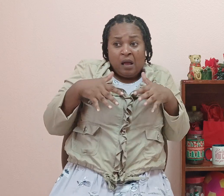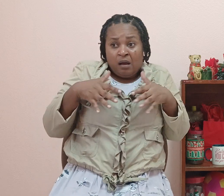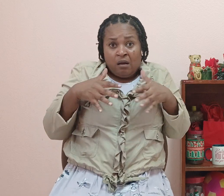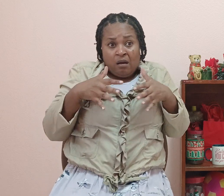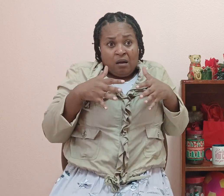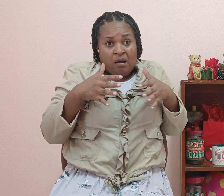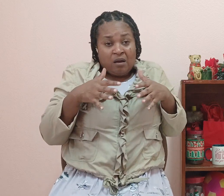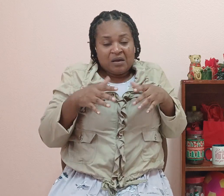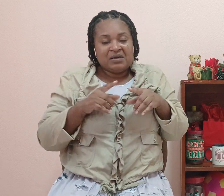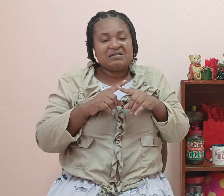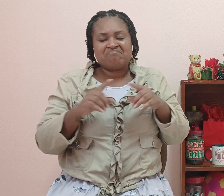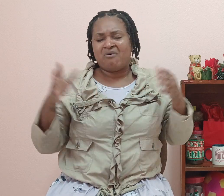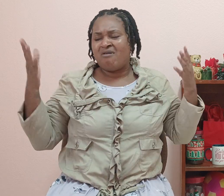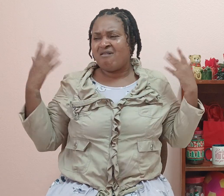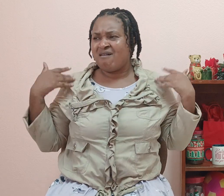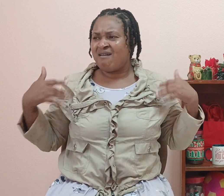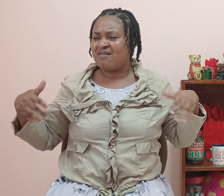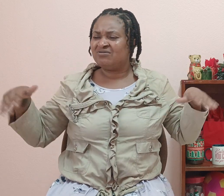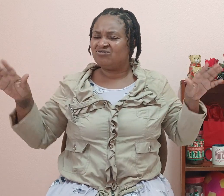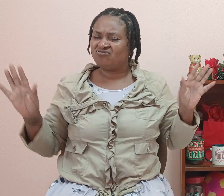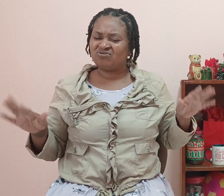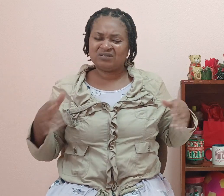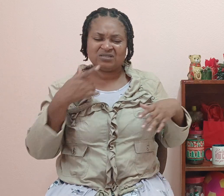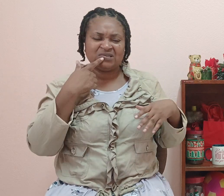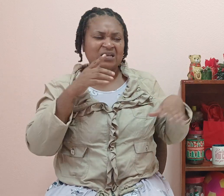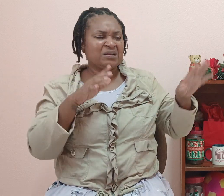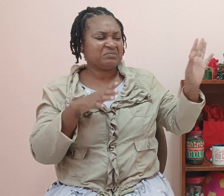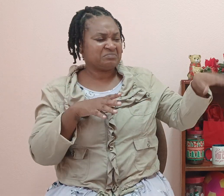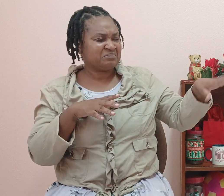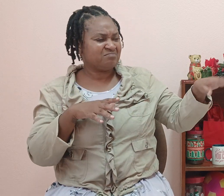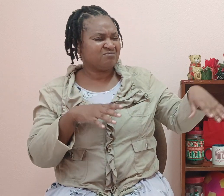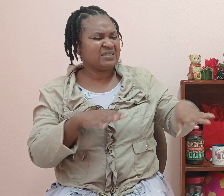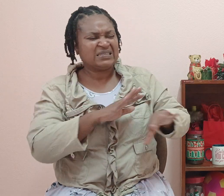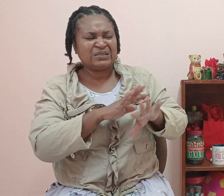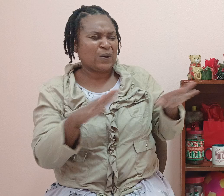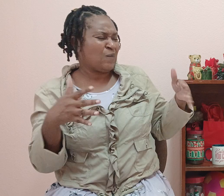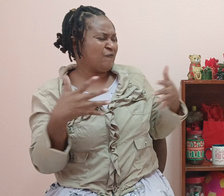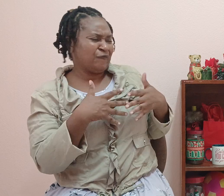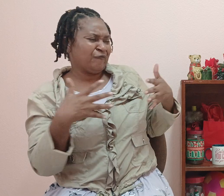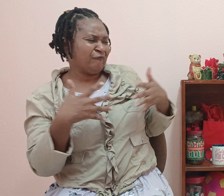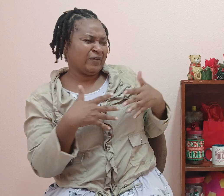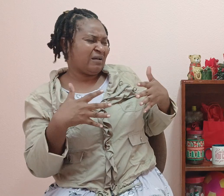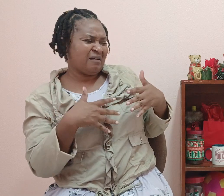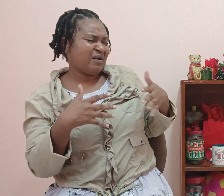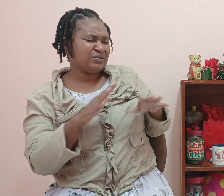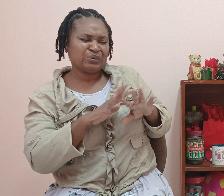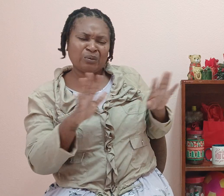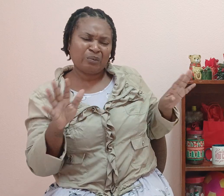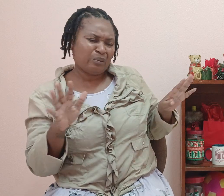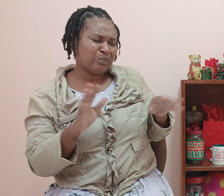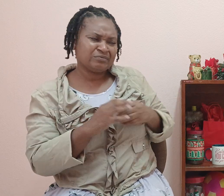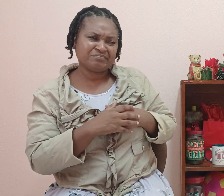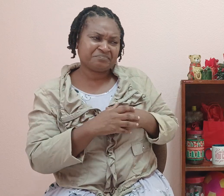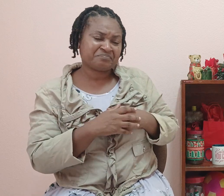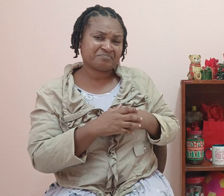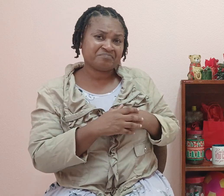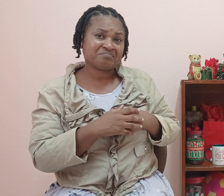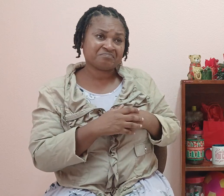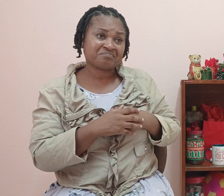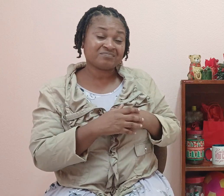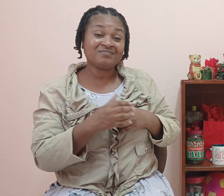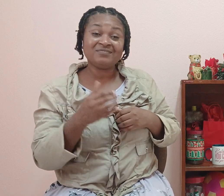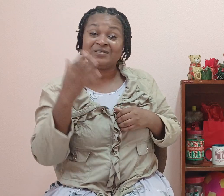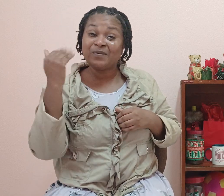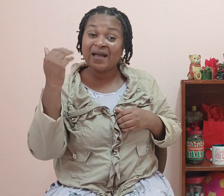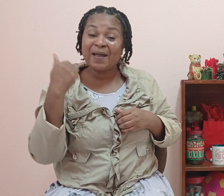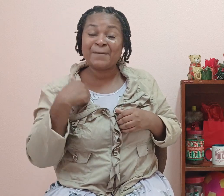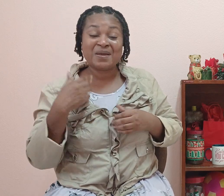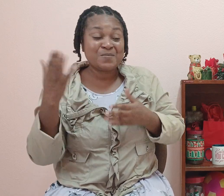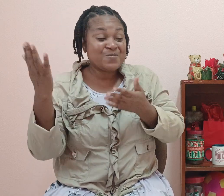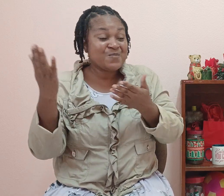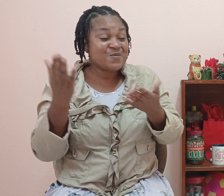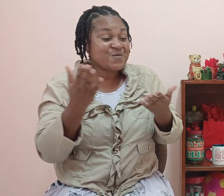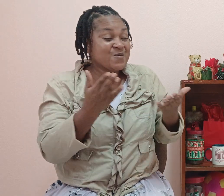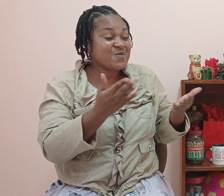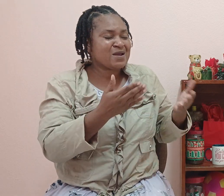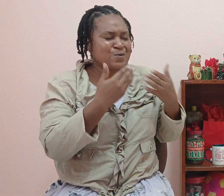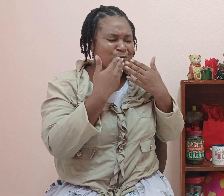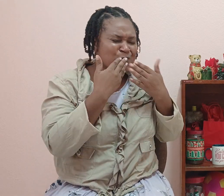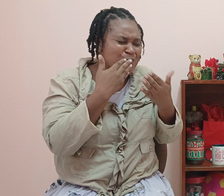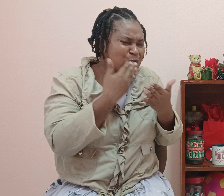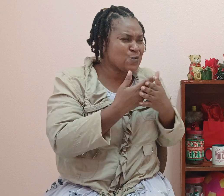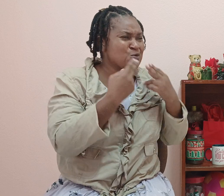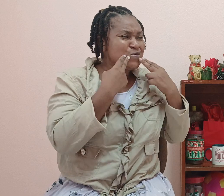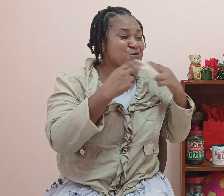But the angel said to them, “Do not be afraid. I bring you good news that will cause great joy for